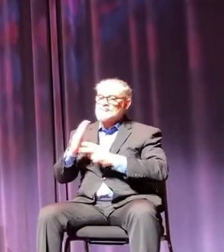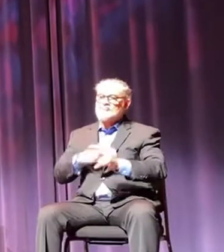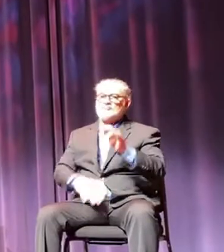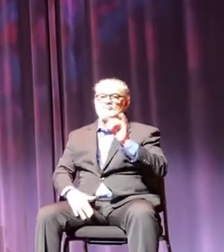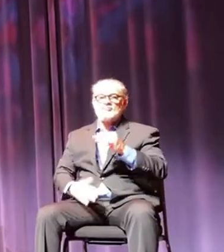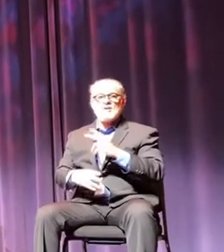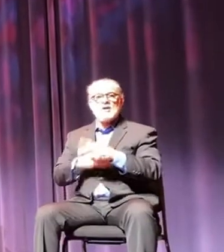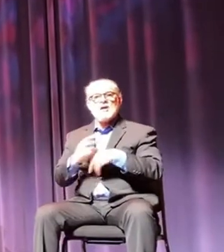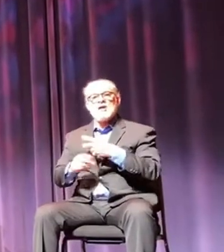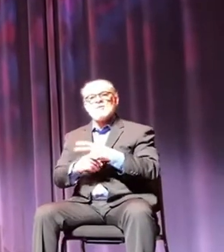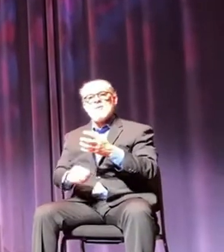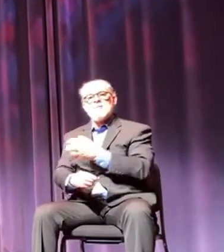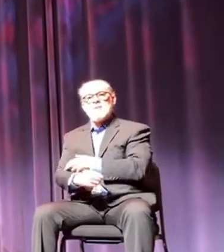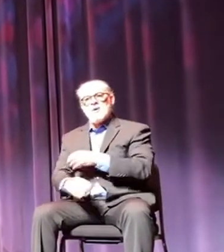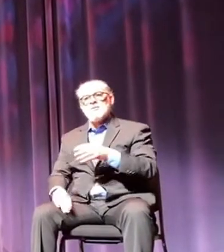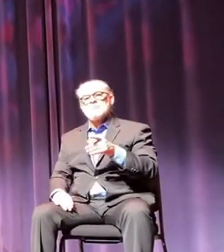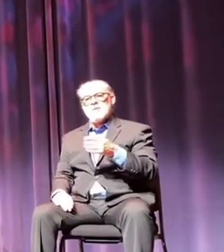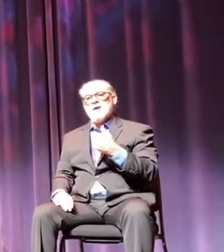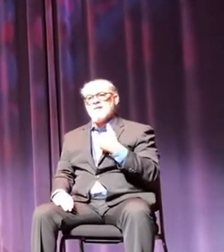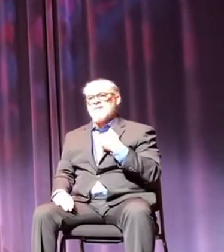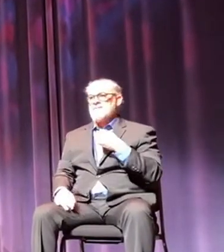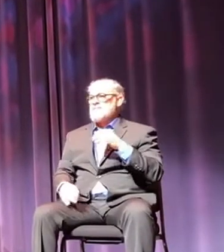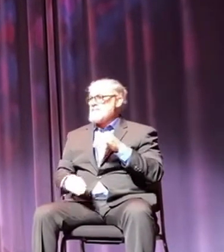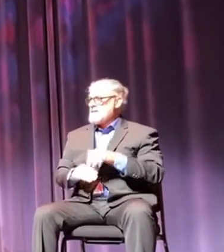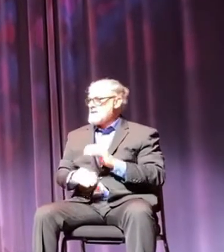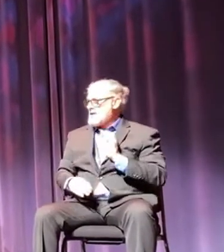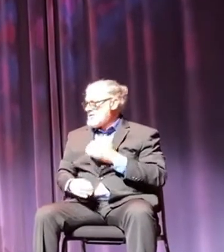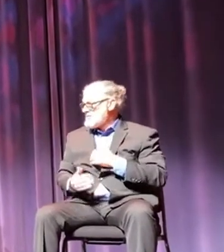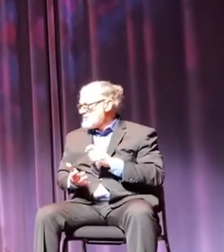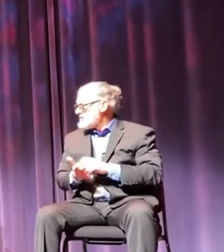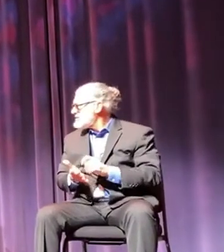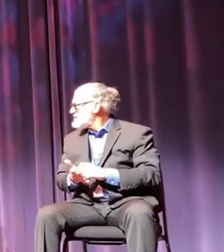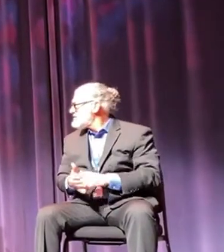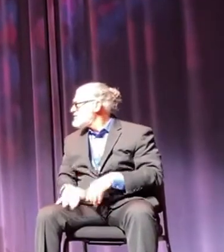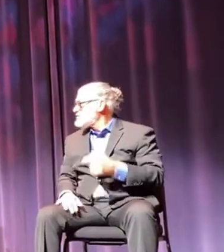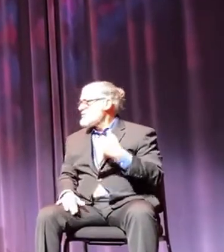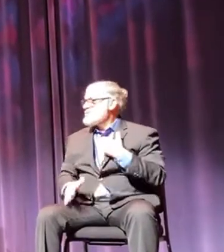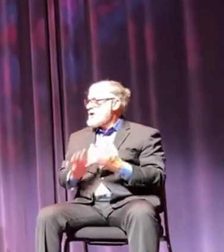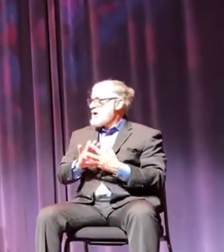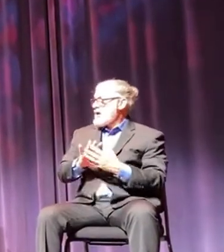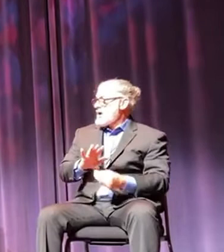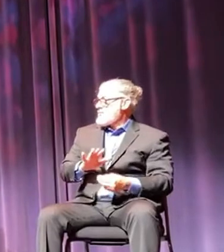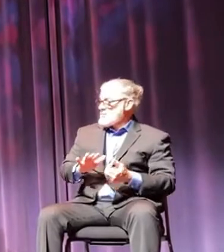that queer poetry and poetic spaces can have. A PDF copy of the poems that will be read today